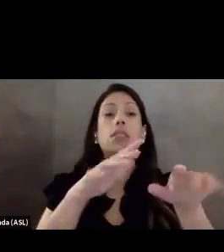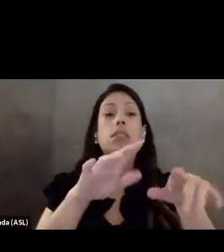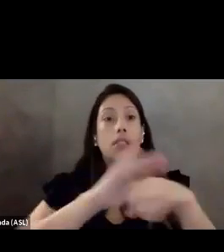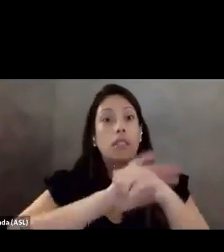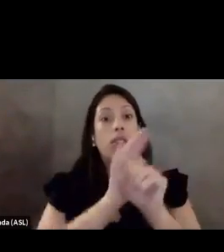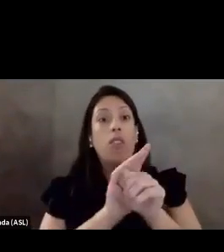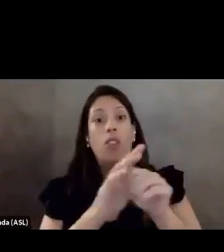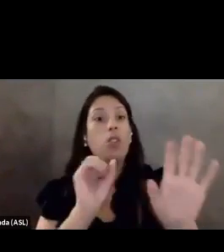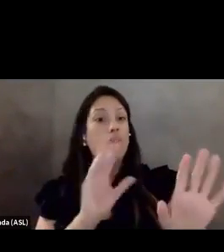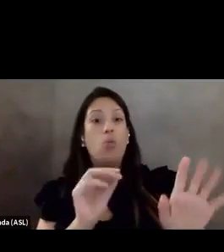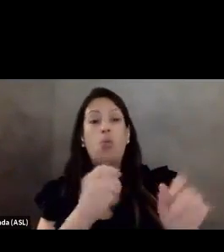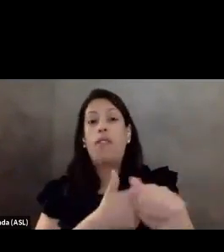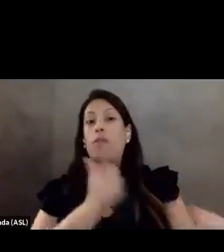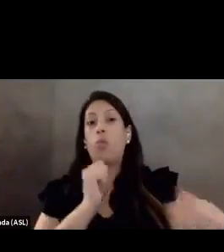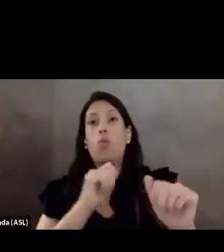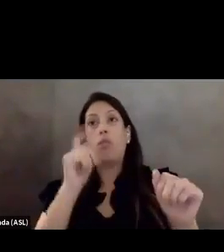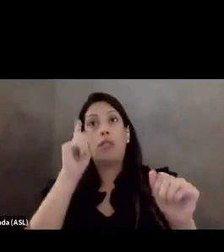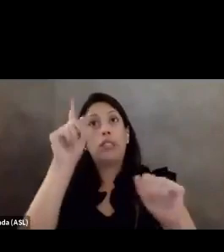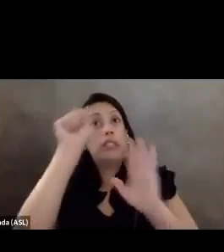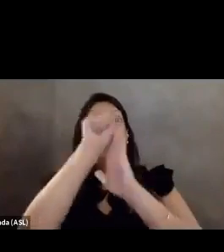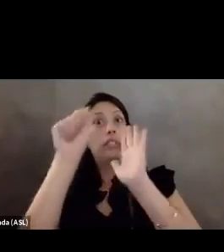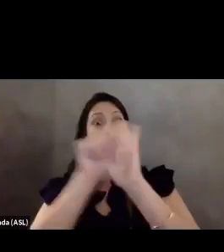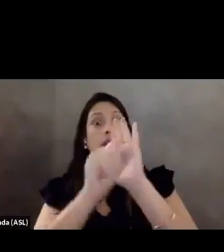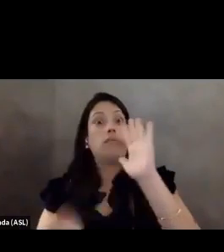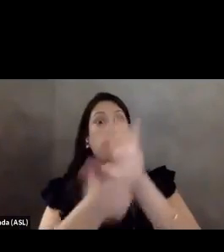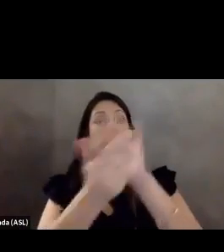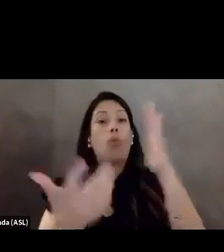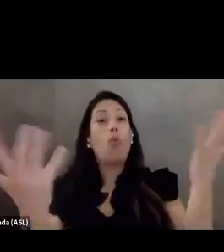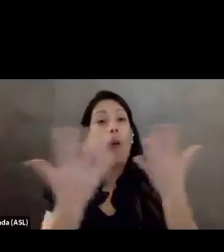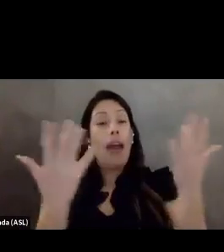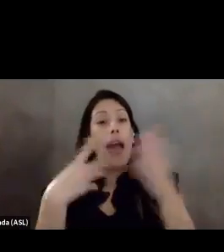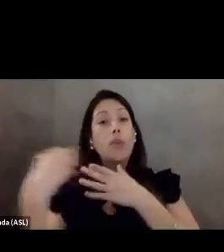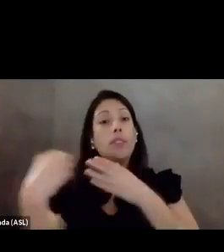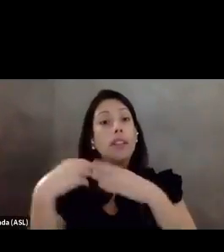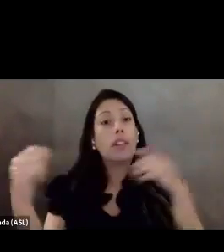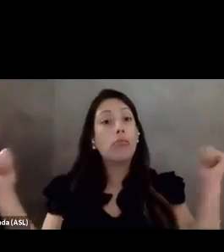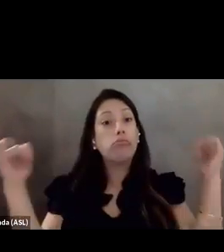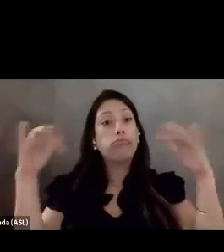These include all outdoor gatherings of more than 12 people from more than three